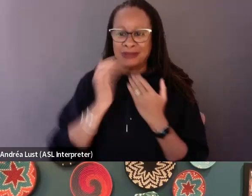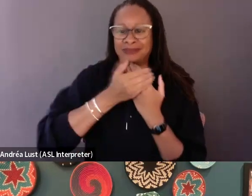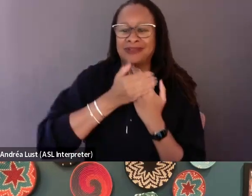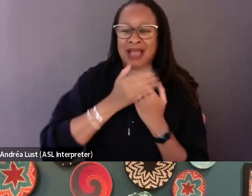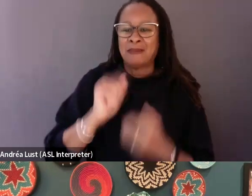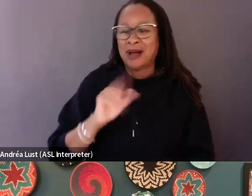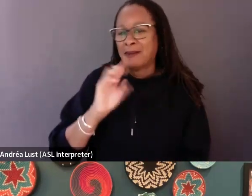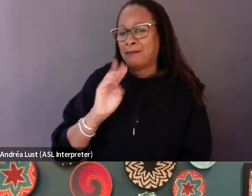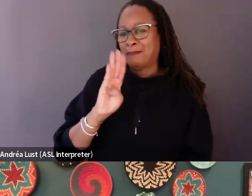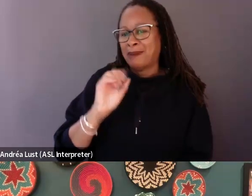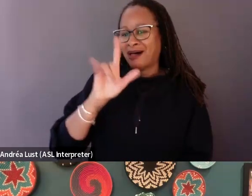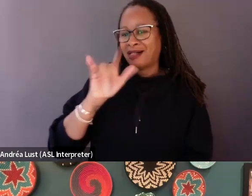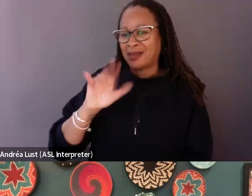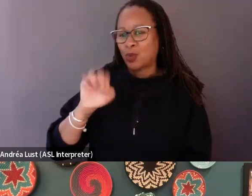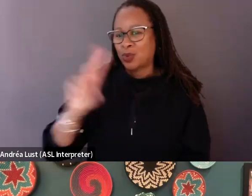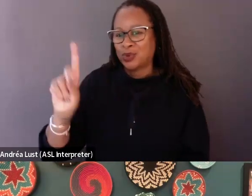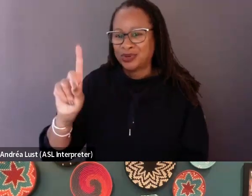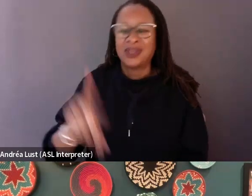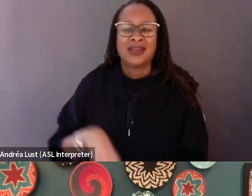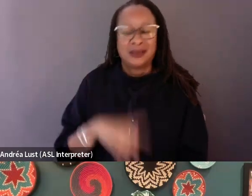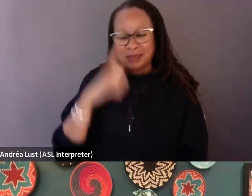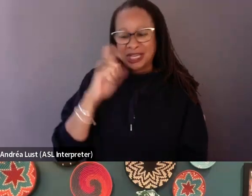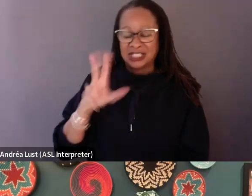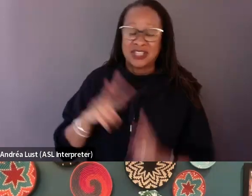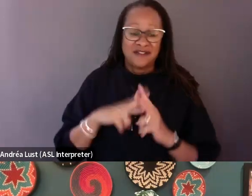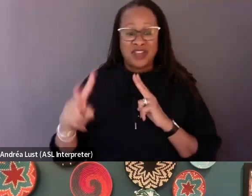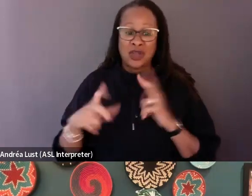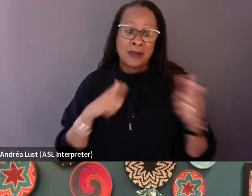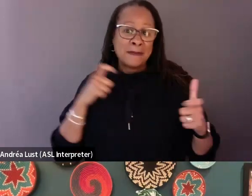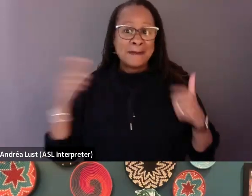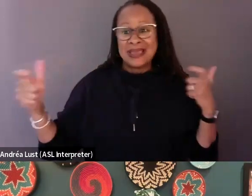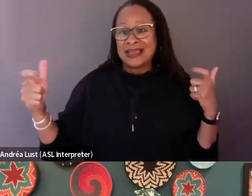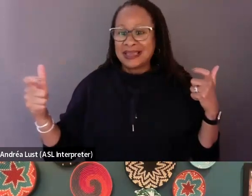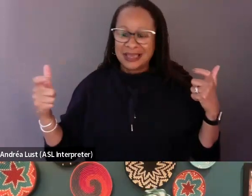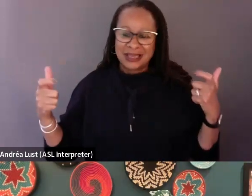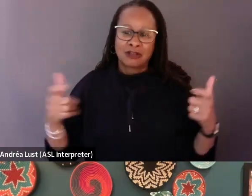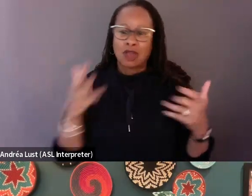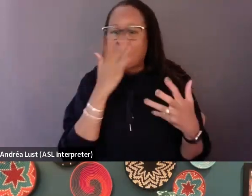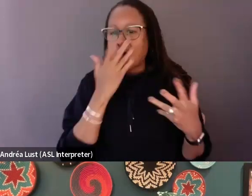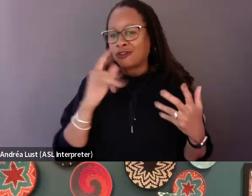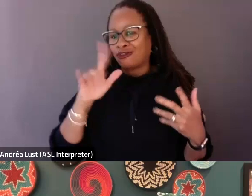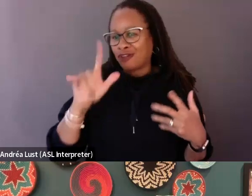because of its very, very sort of big, colorful, spicy energy.